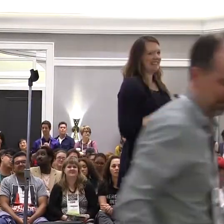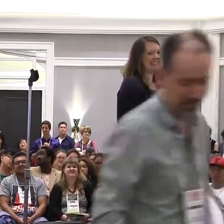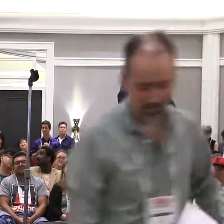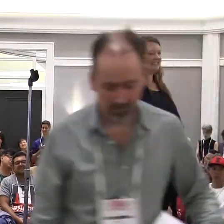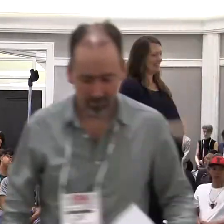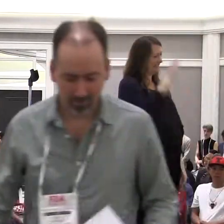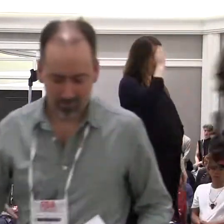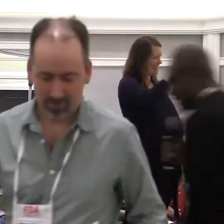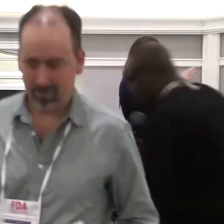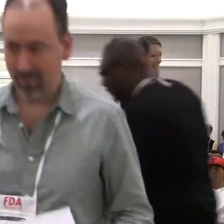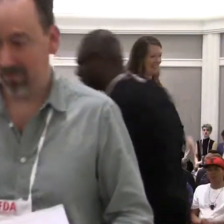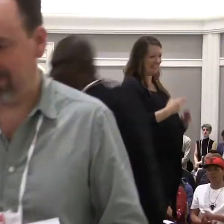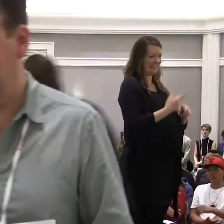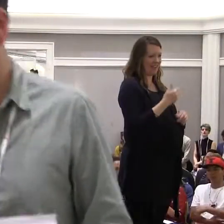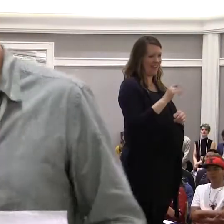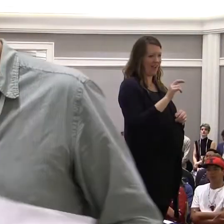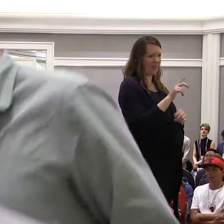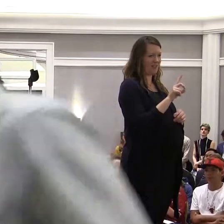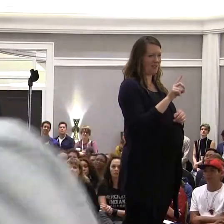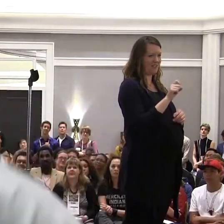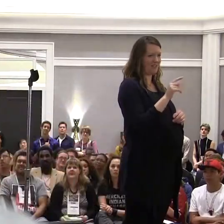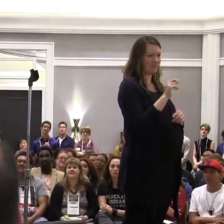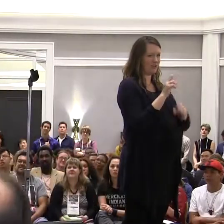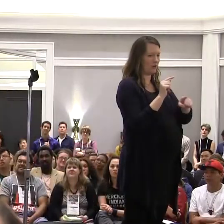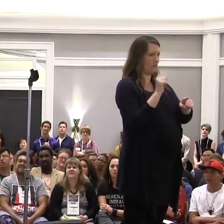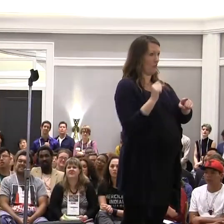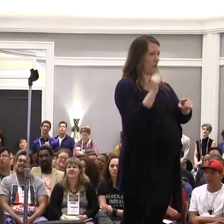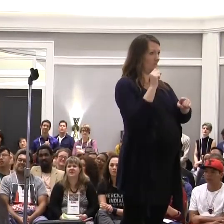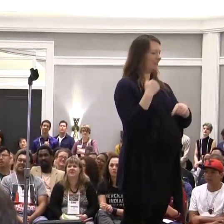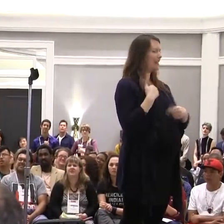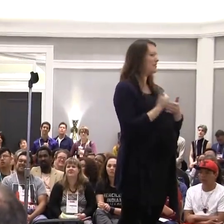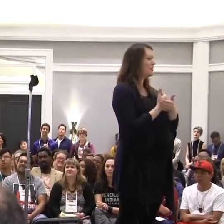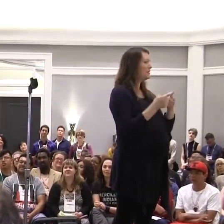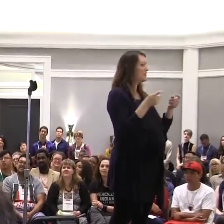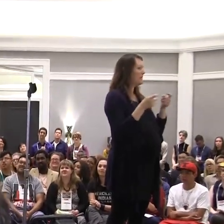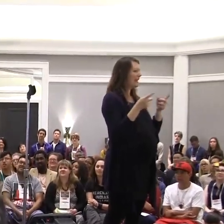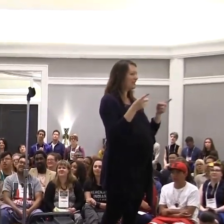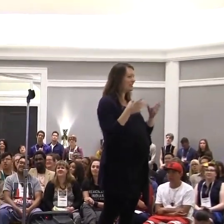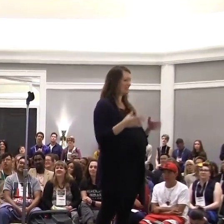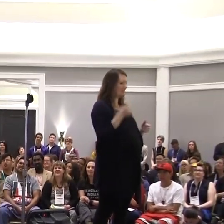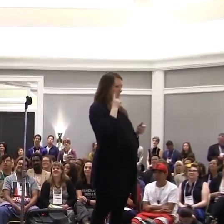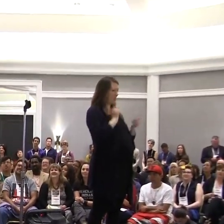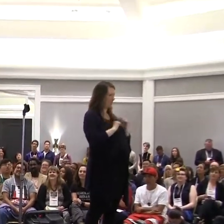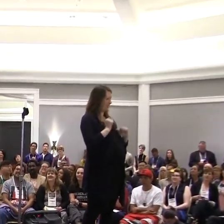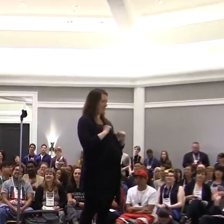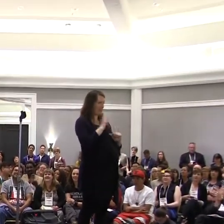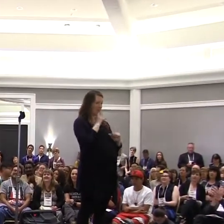Hello, my name is Harold Steward, the new Managing Director of The Theater Offensive in Boston, Massachusetts.